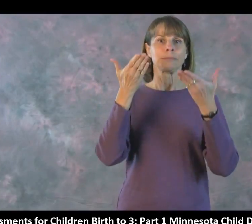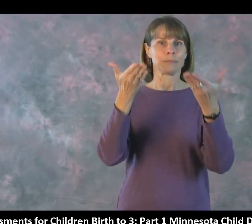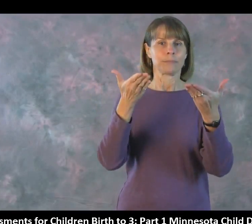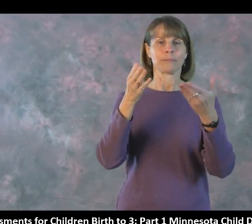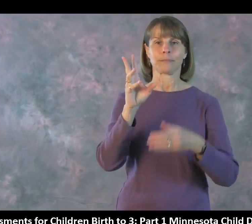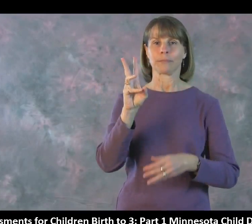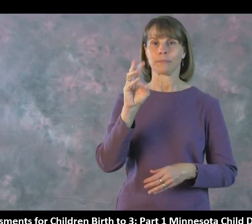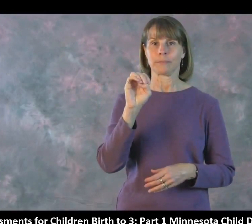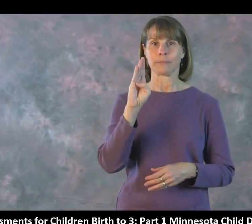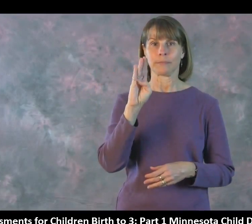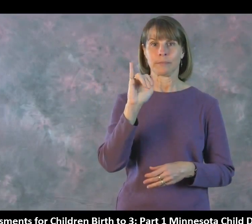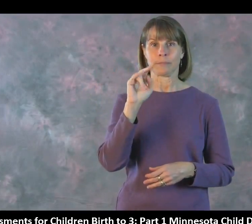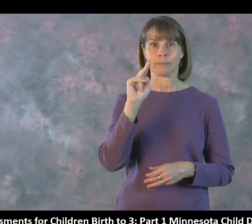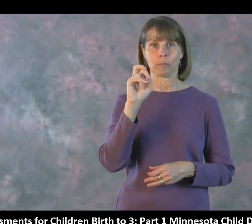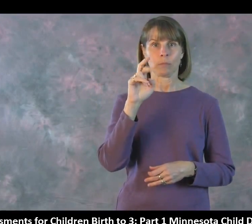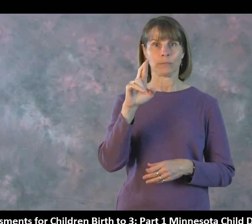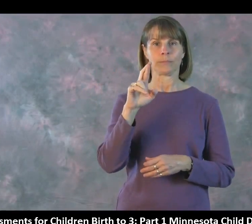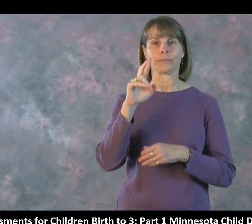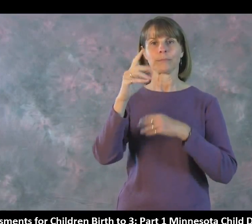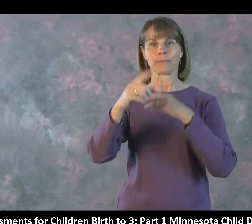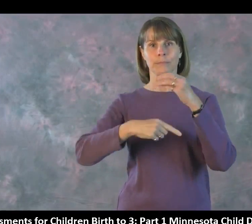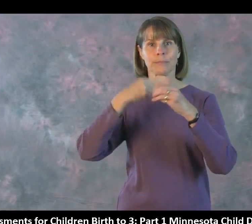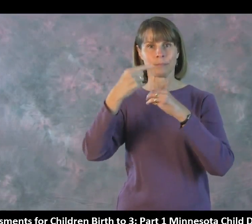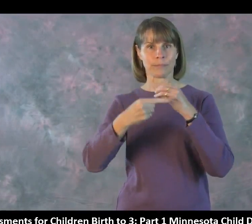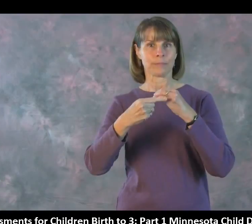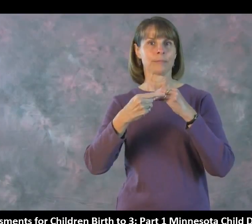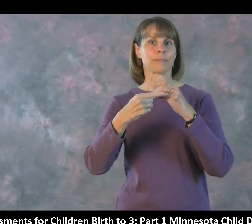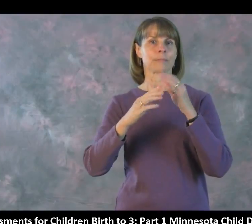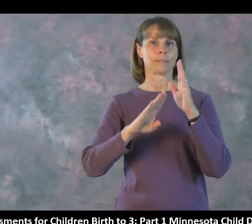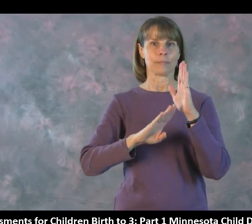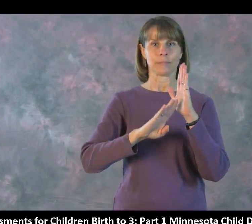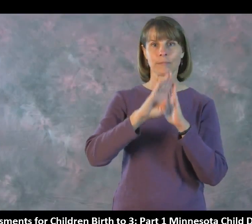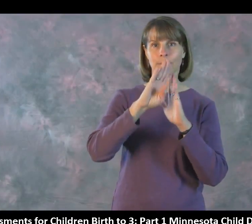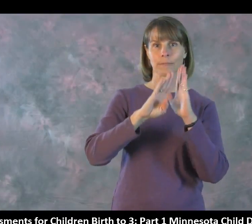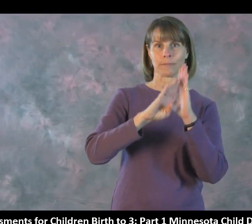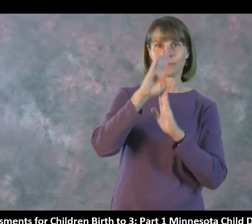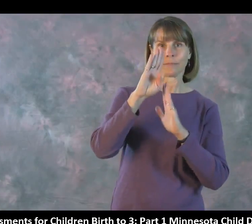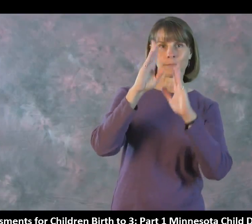Today, I'll be presenting a webinar series